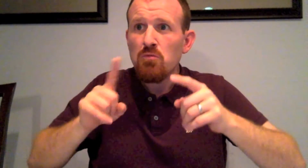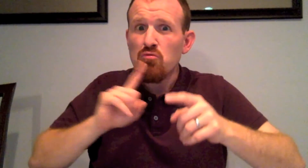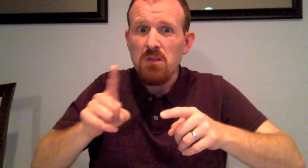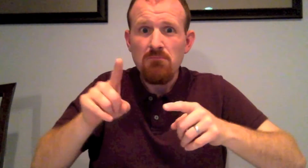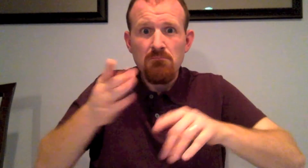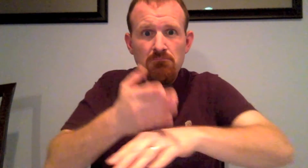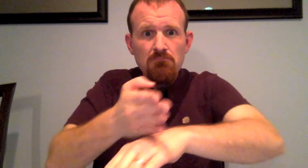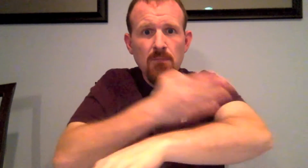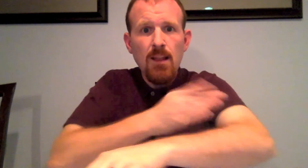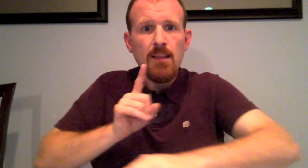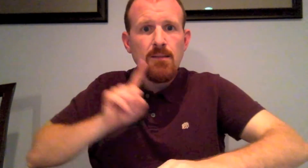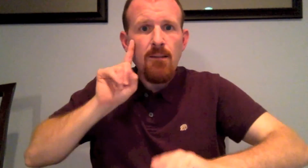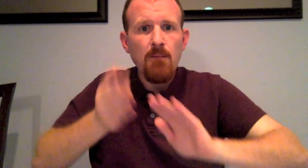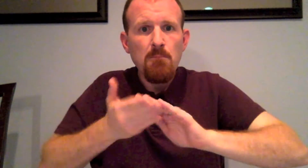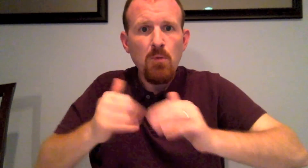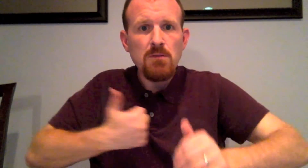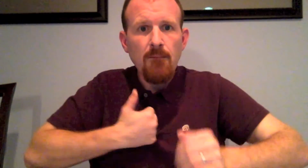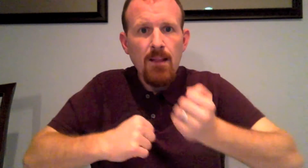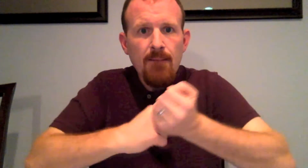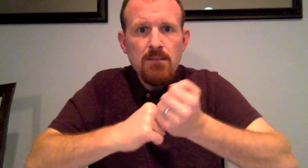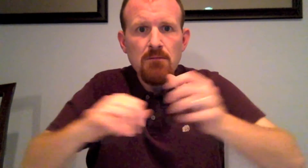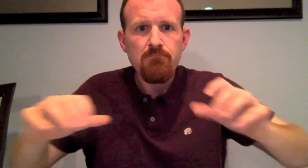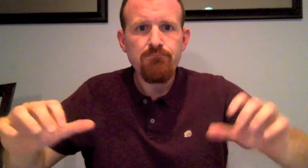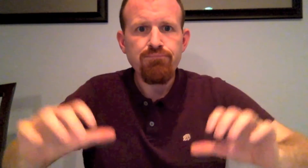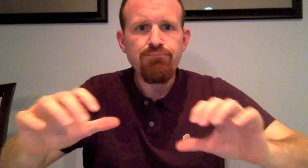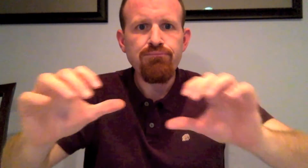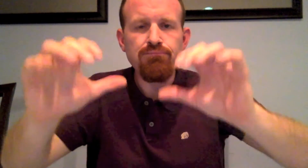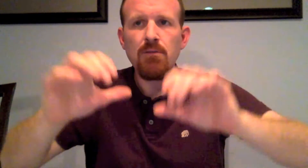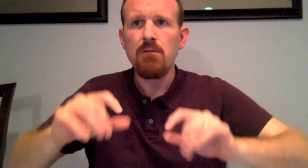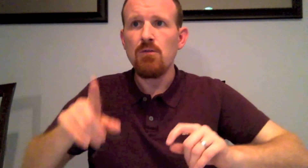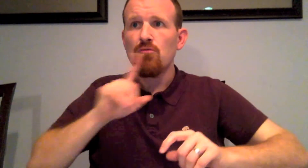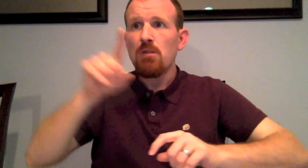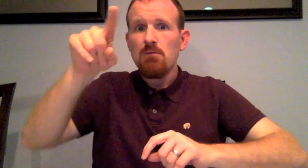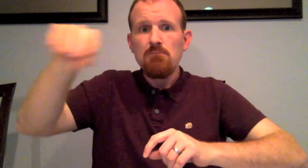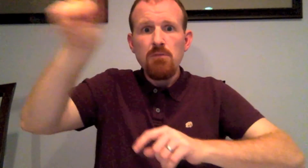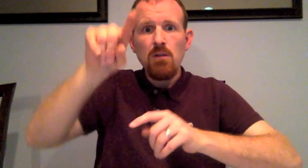There was no outcome measurement to figure out if the training was effective in promoting self-advocacy in the Deaf community or not. Did the training participants take the opportunity to use the